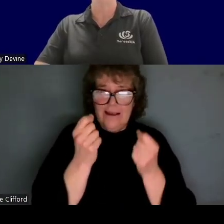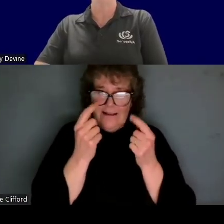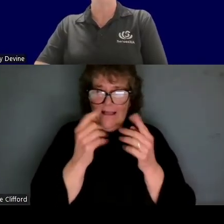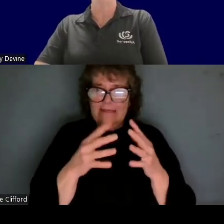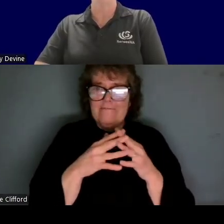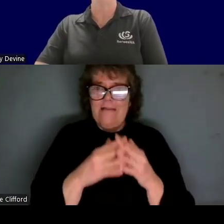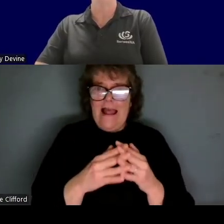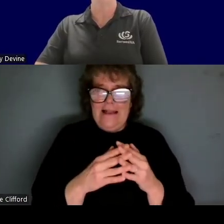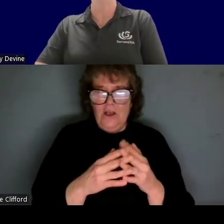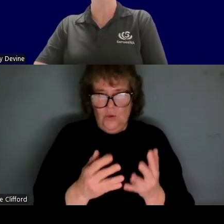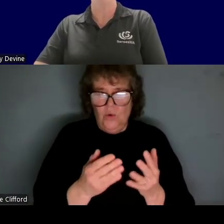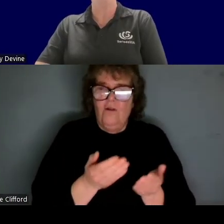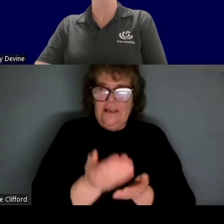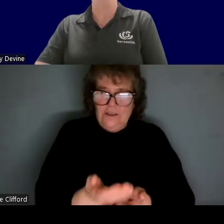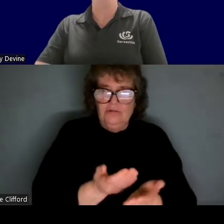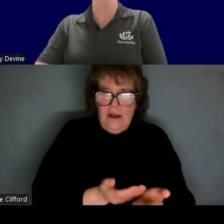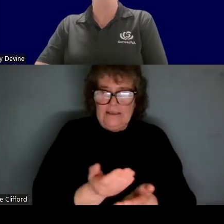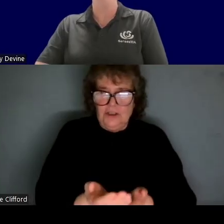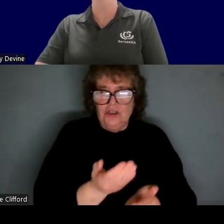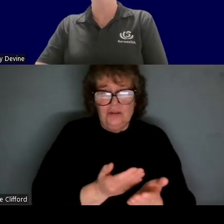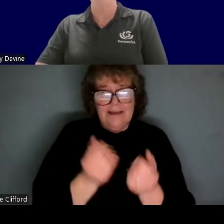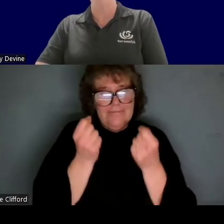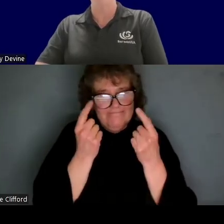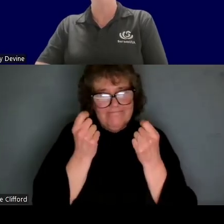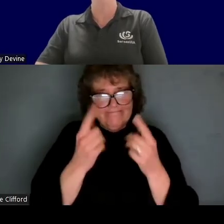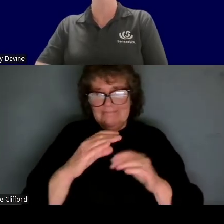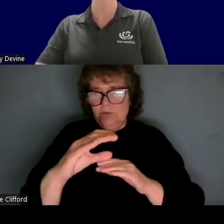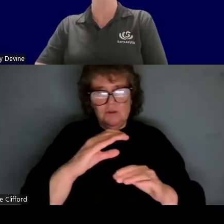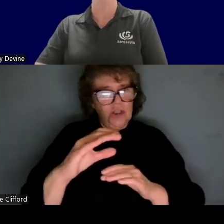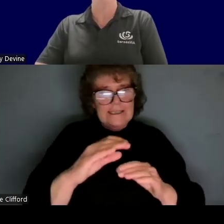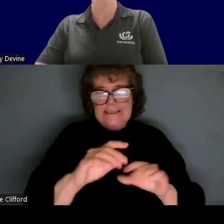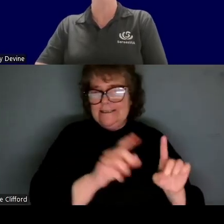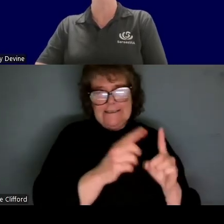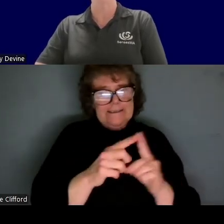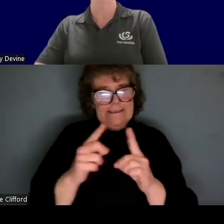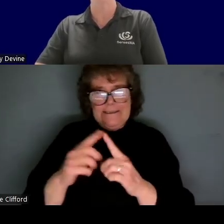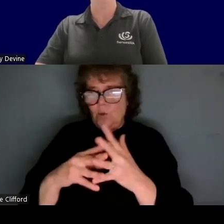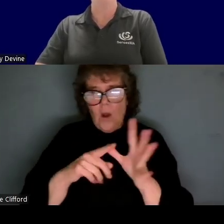that communication comes in all forms such as objects of reference, facial expressions,